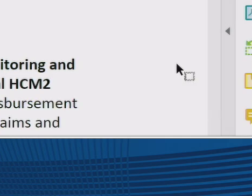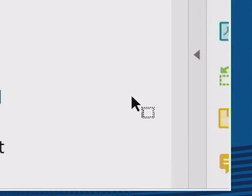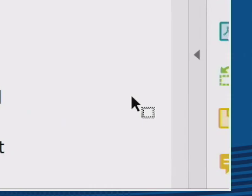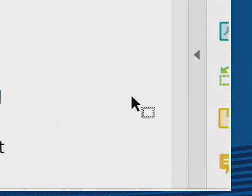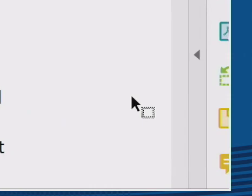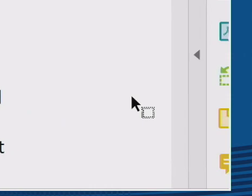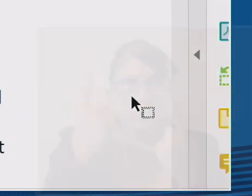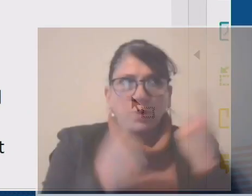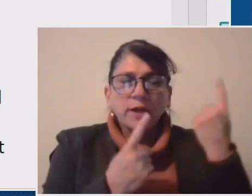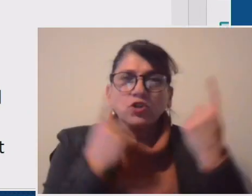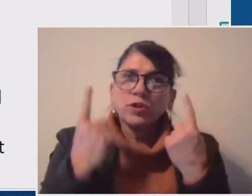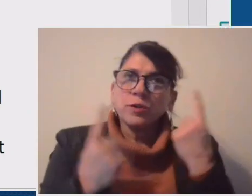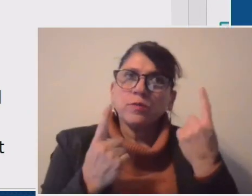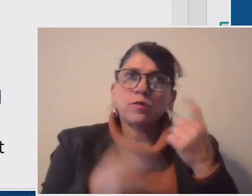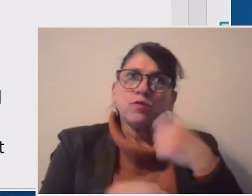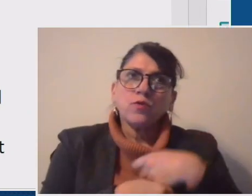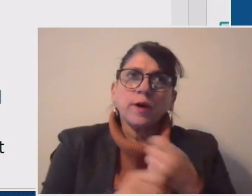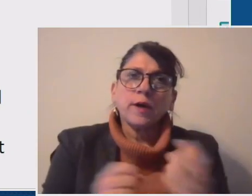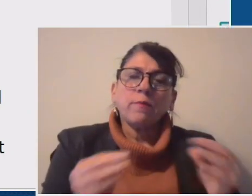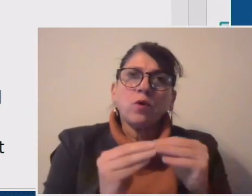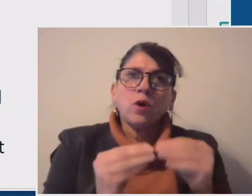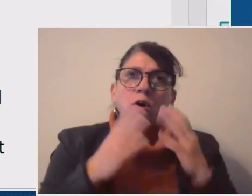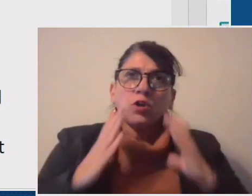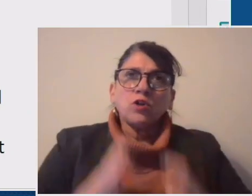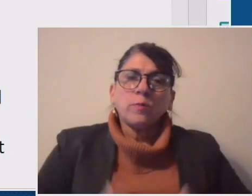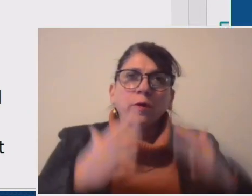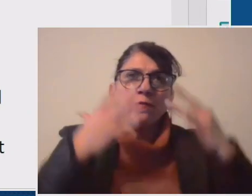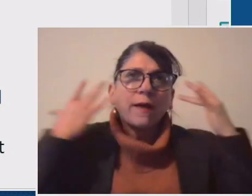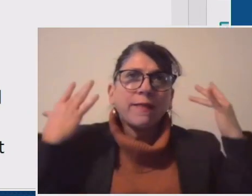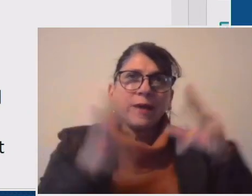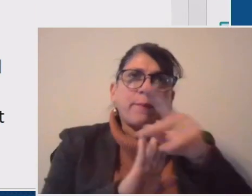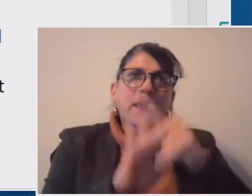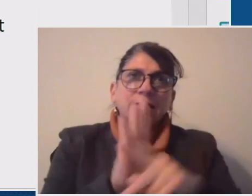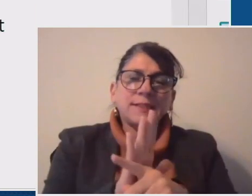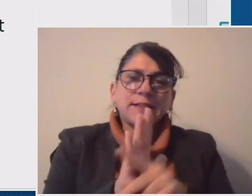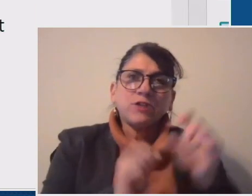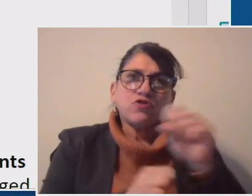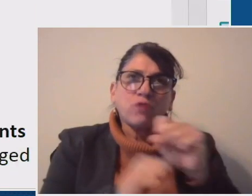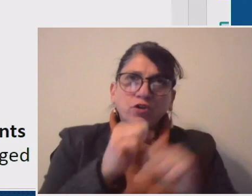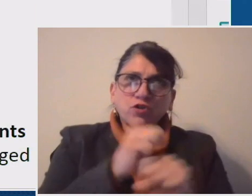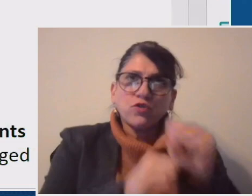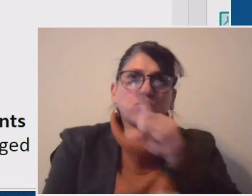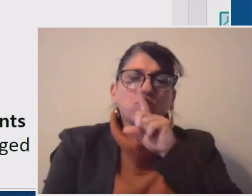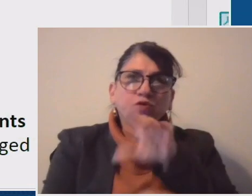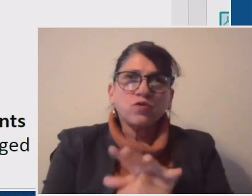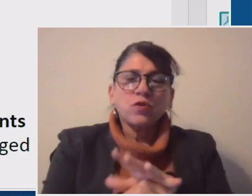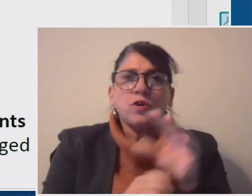would create a more consumer friendly policy structure to ensure students have access to the aid to which they're